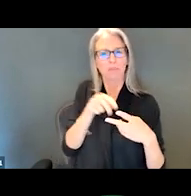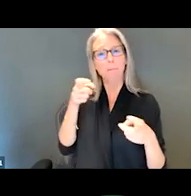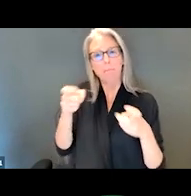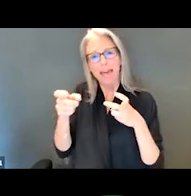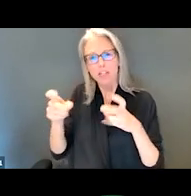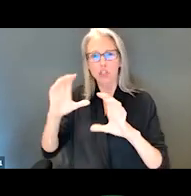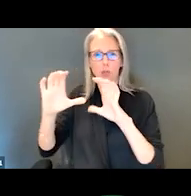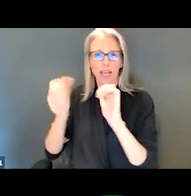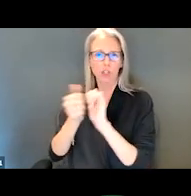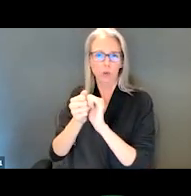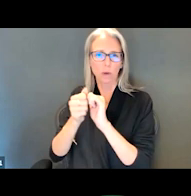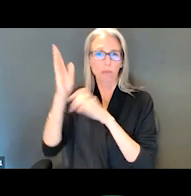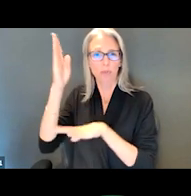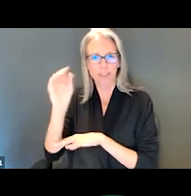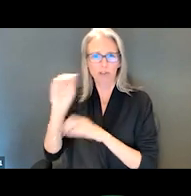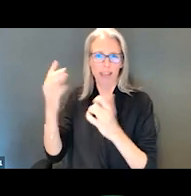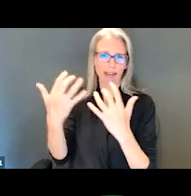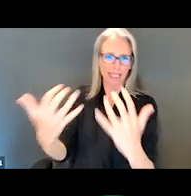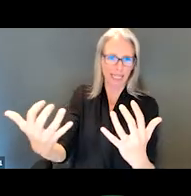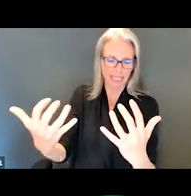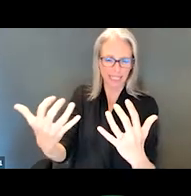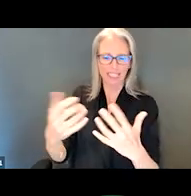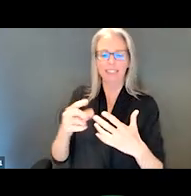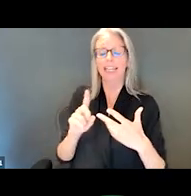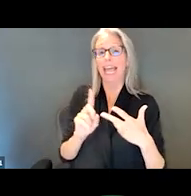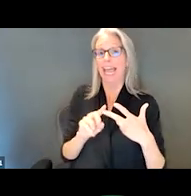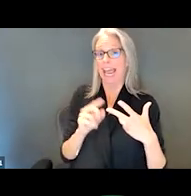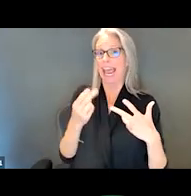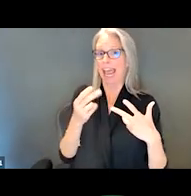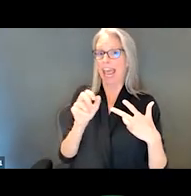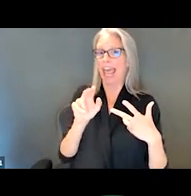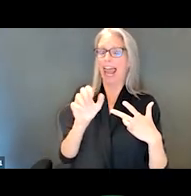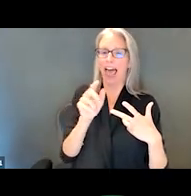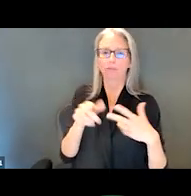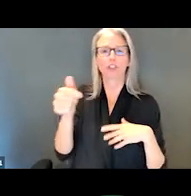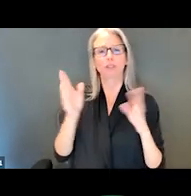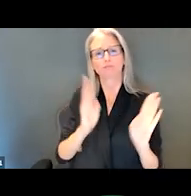She did a fantastic job of moderating the campfire chat just now, very high-level discussion